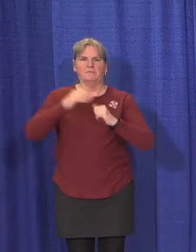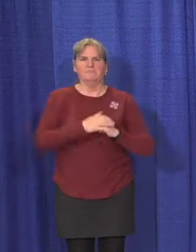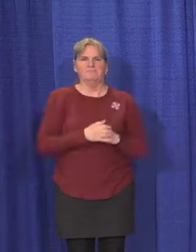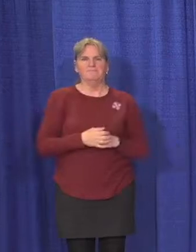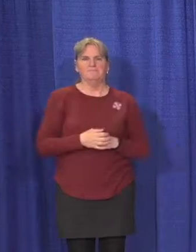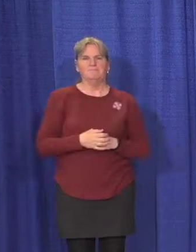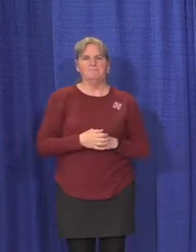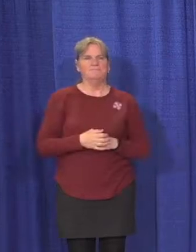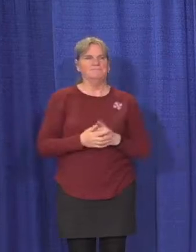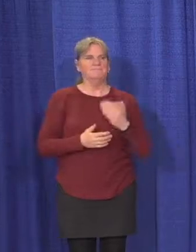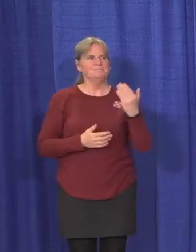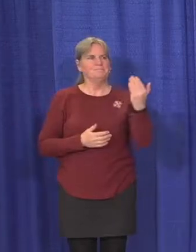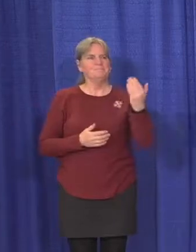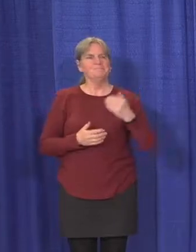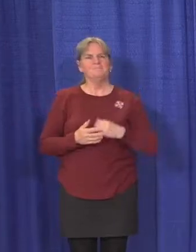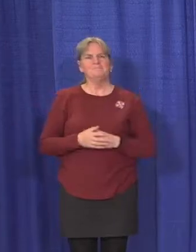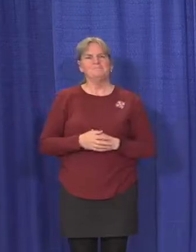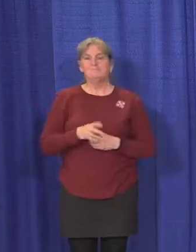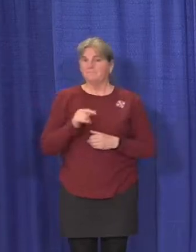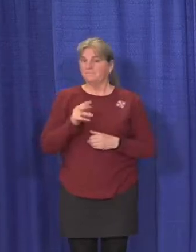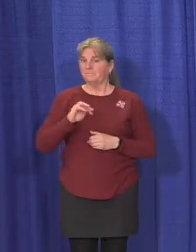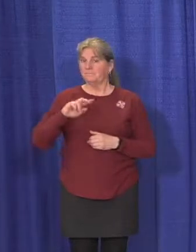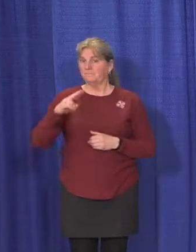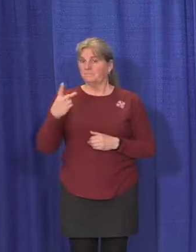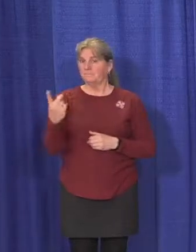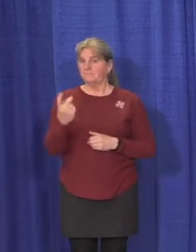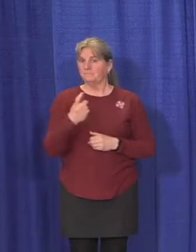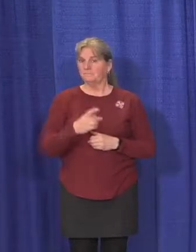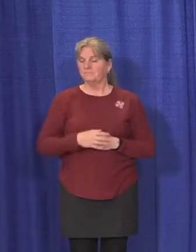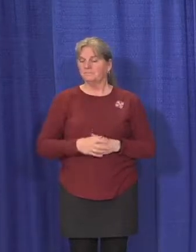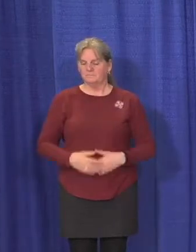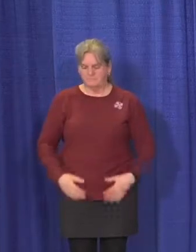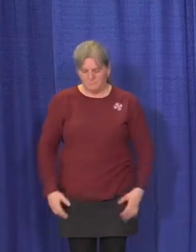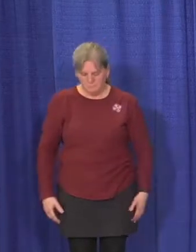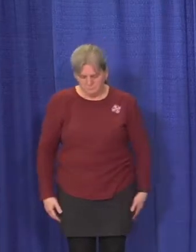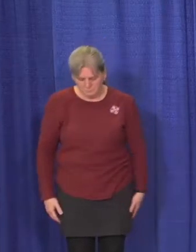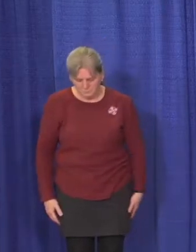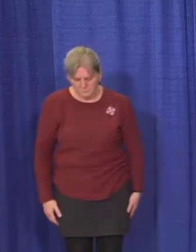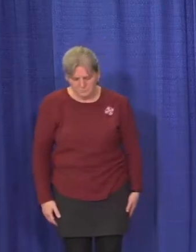occur. Pat: Do you have a second